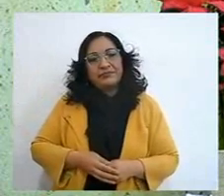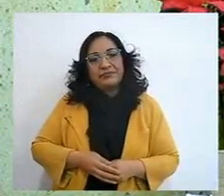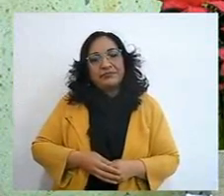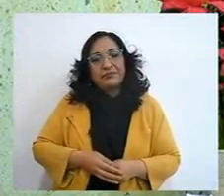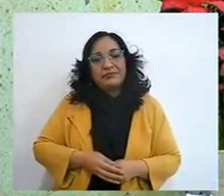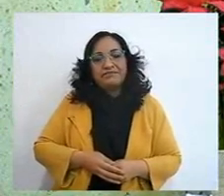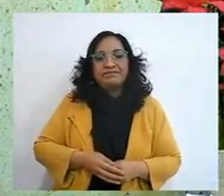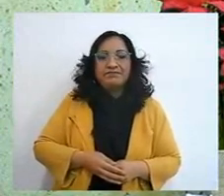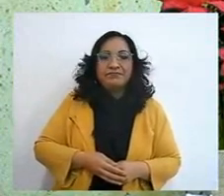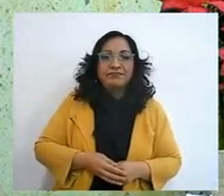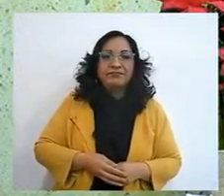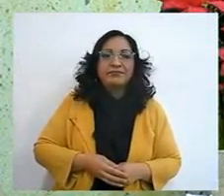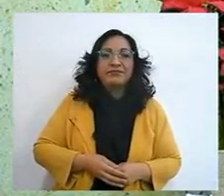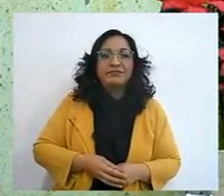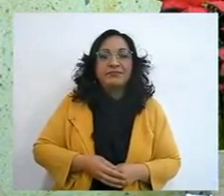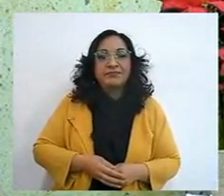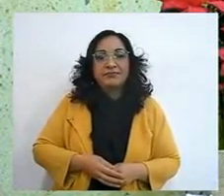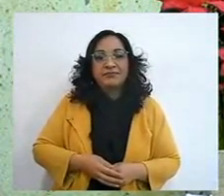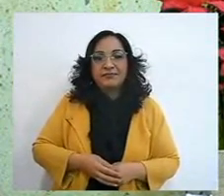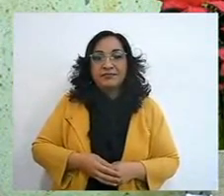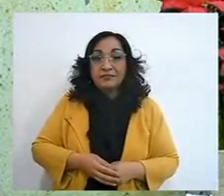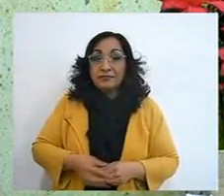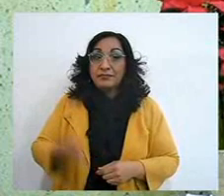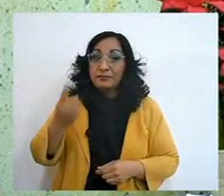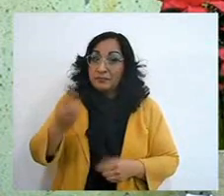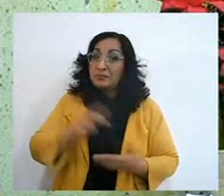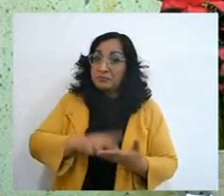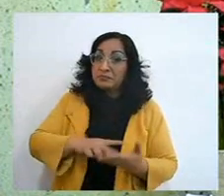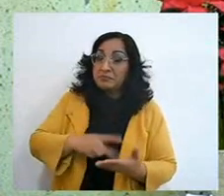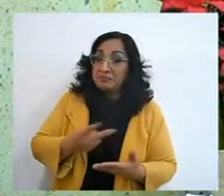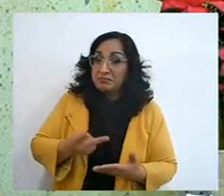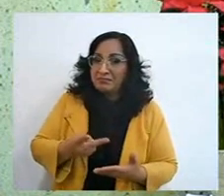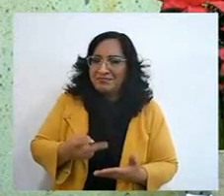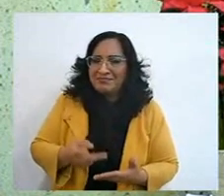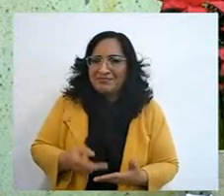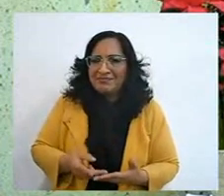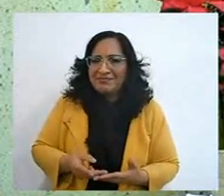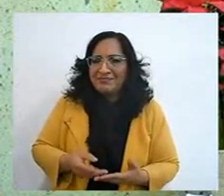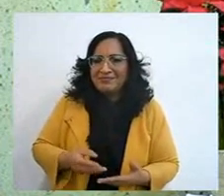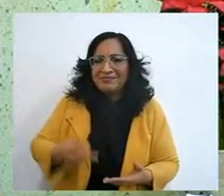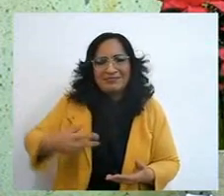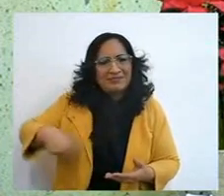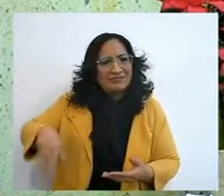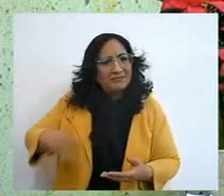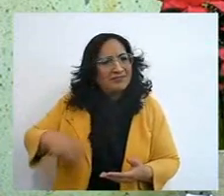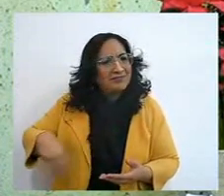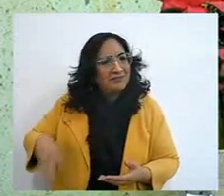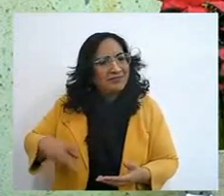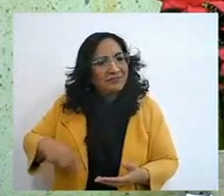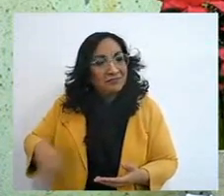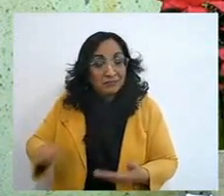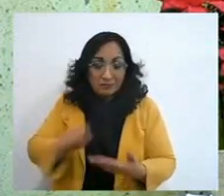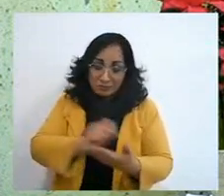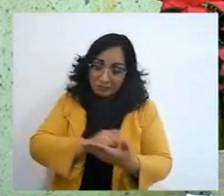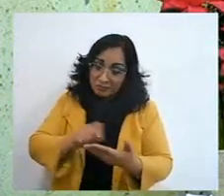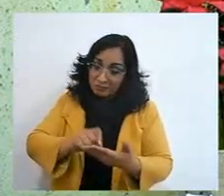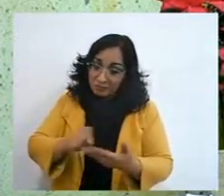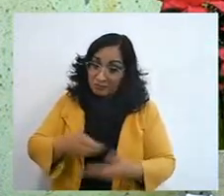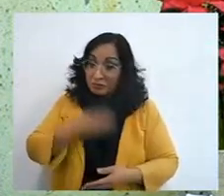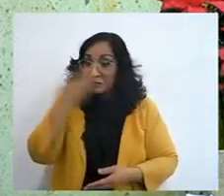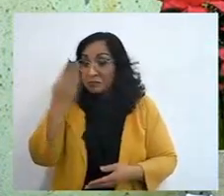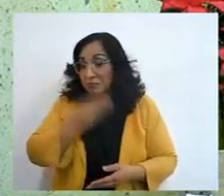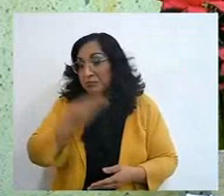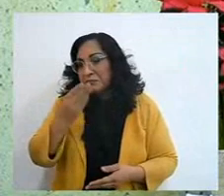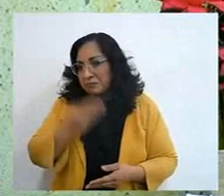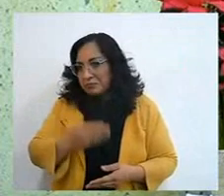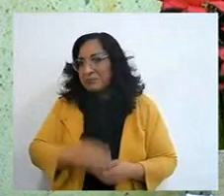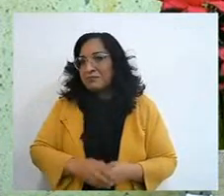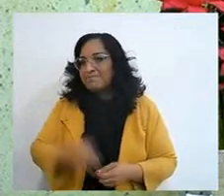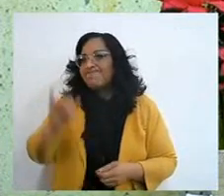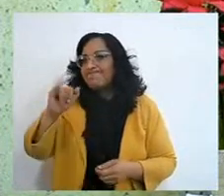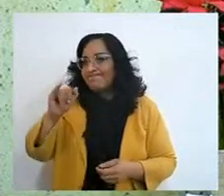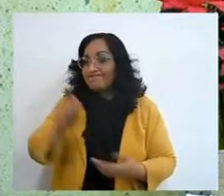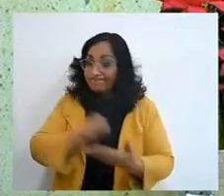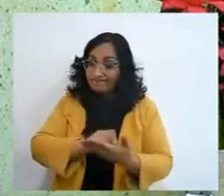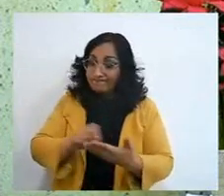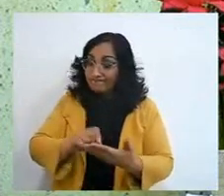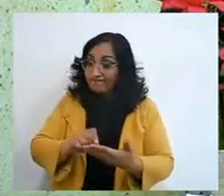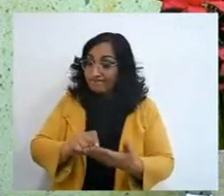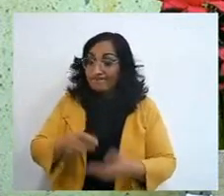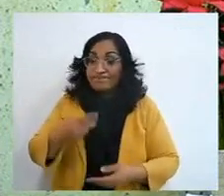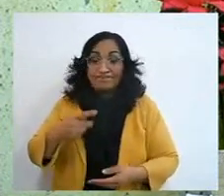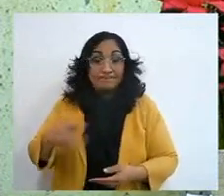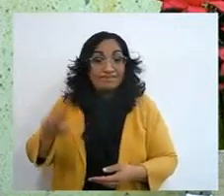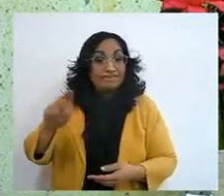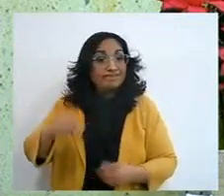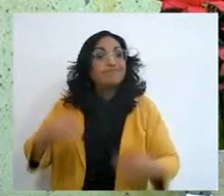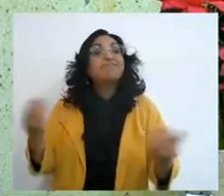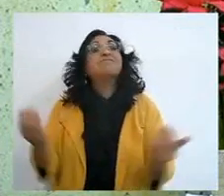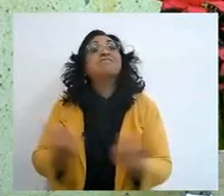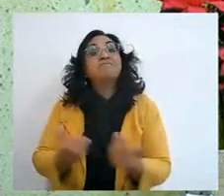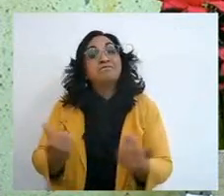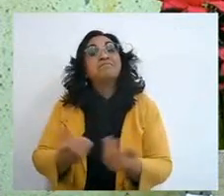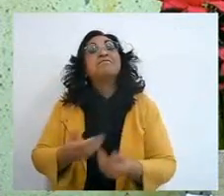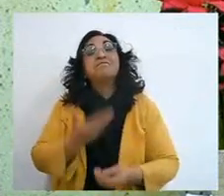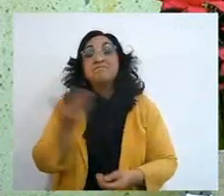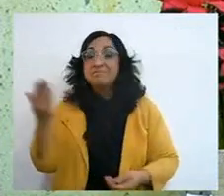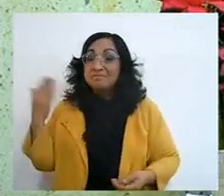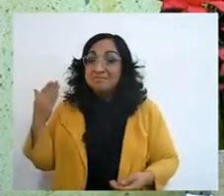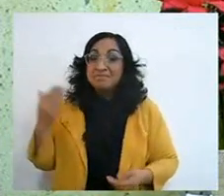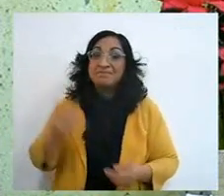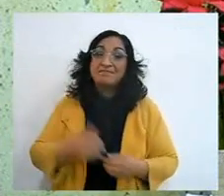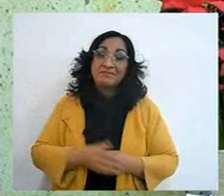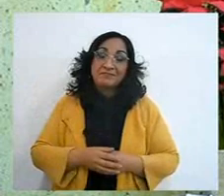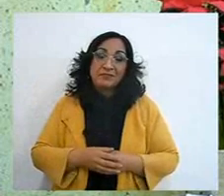and on some occasion searching for and reading the Word, because he did read the Word, but he did not do it, a big difference,